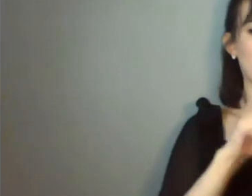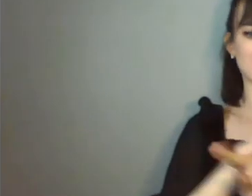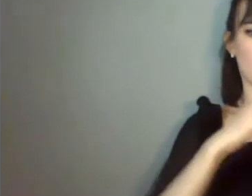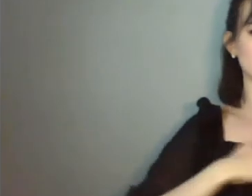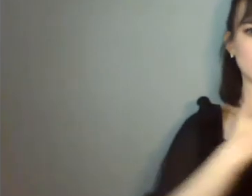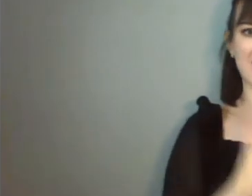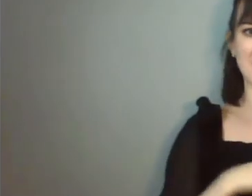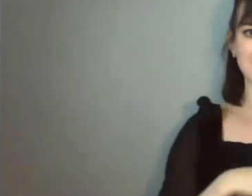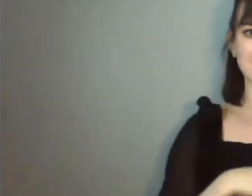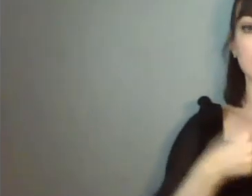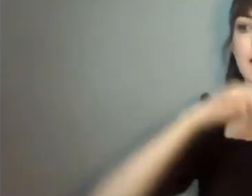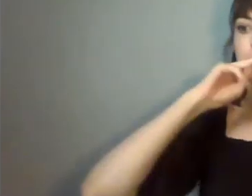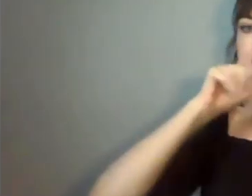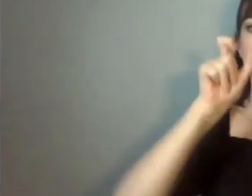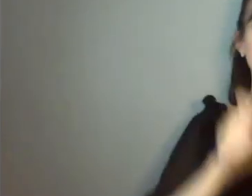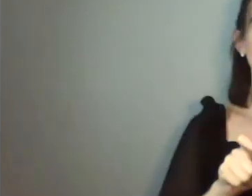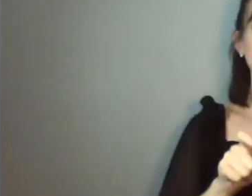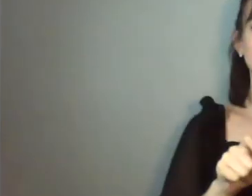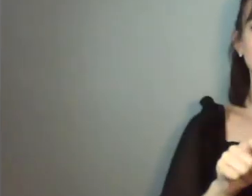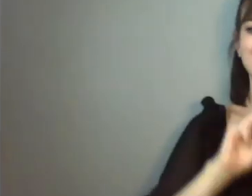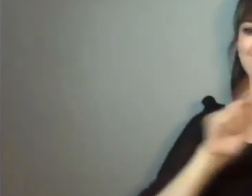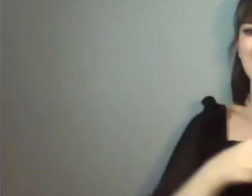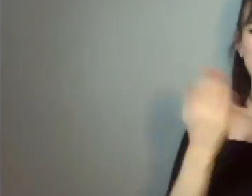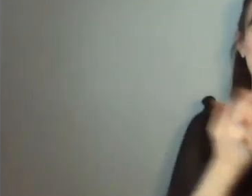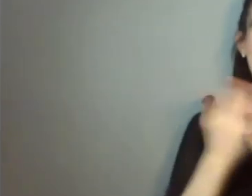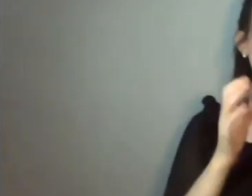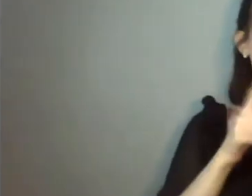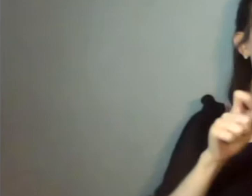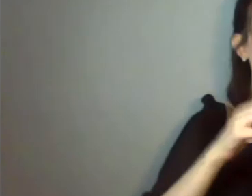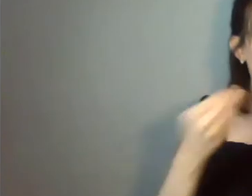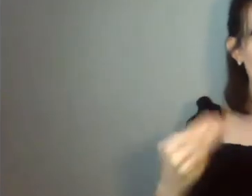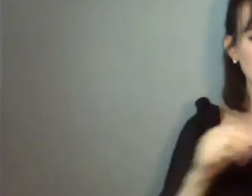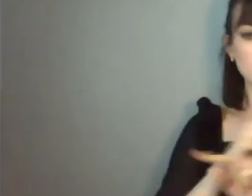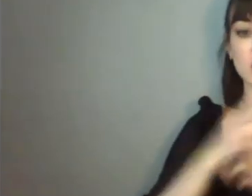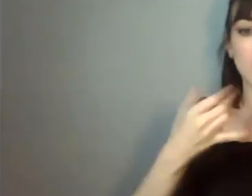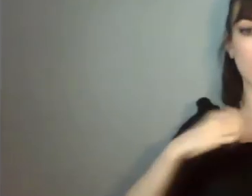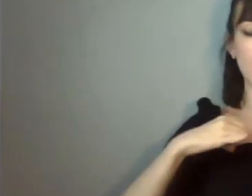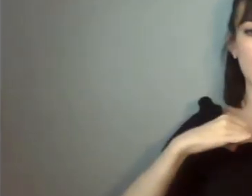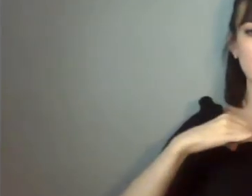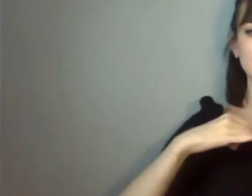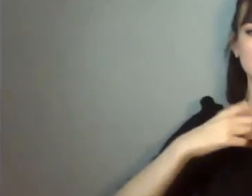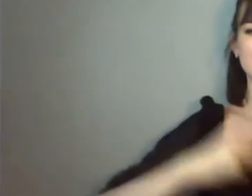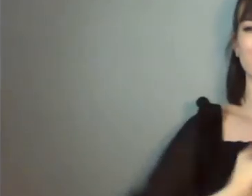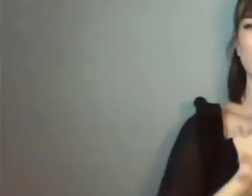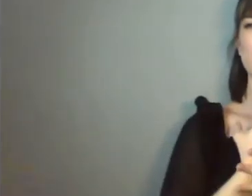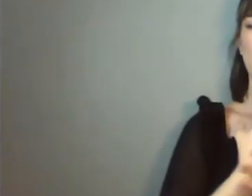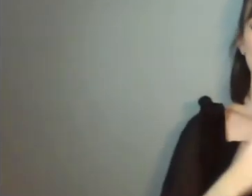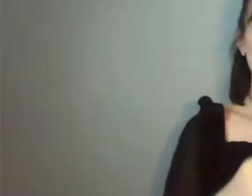person of so much more, and an inability to thrive, so I do believe that appreciation is